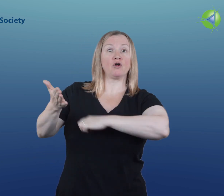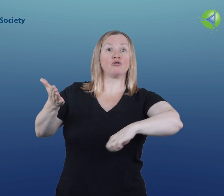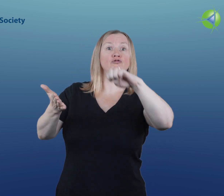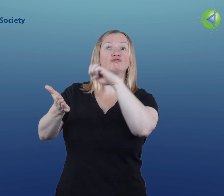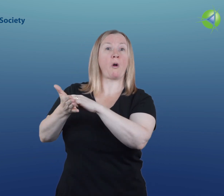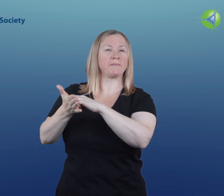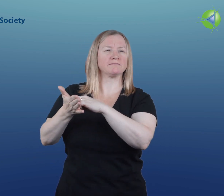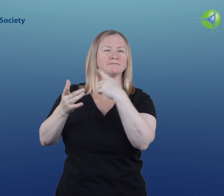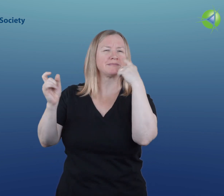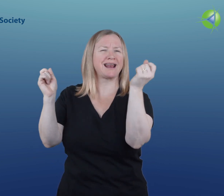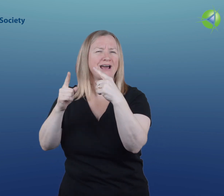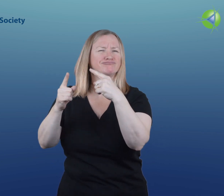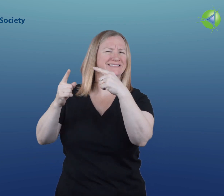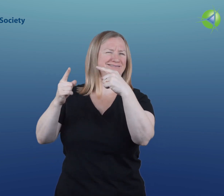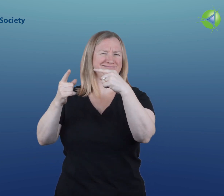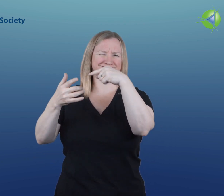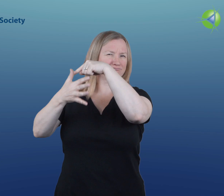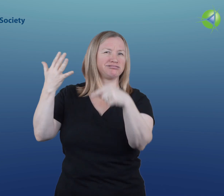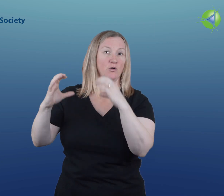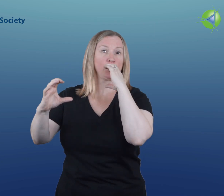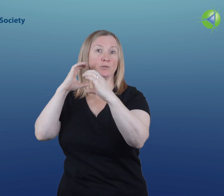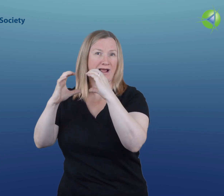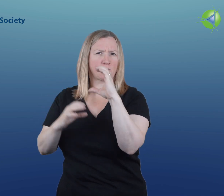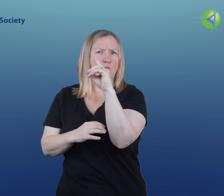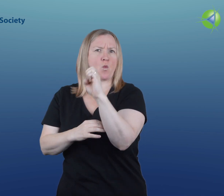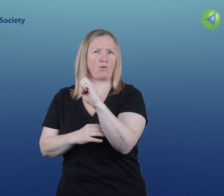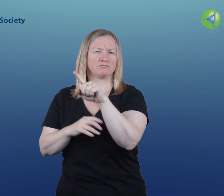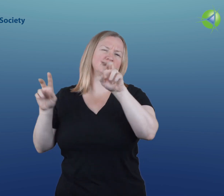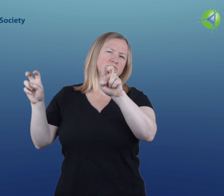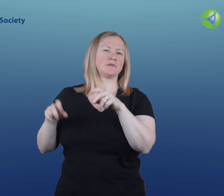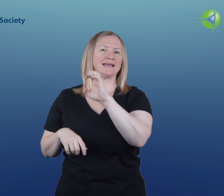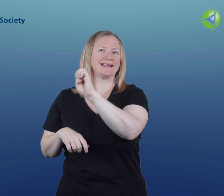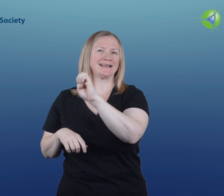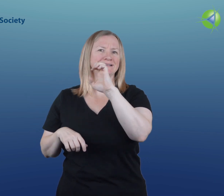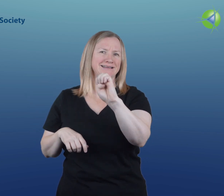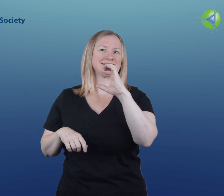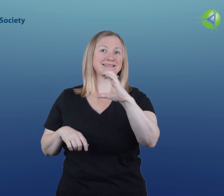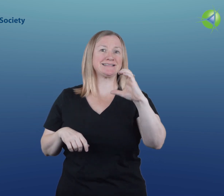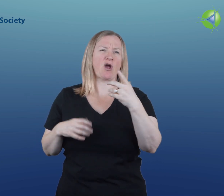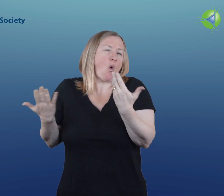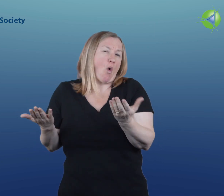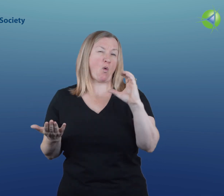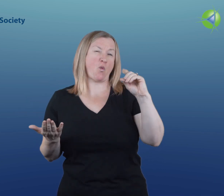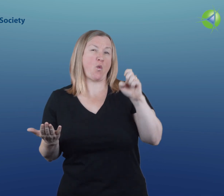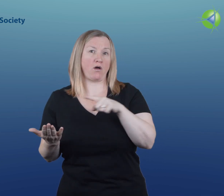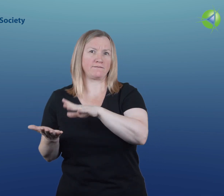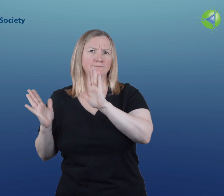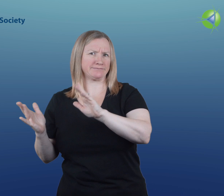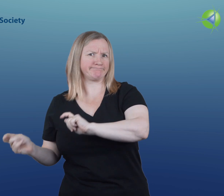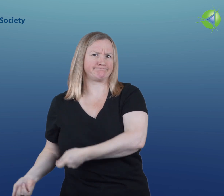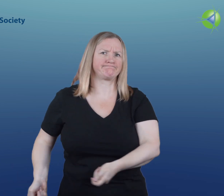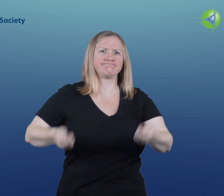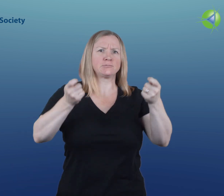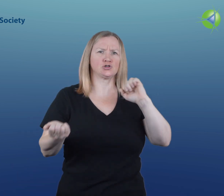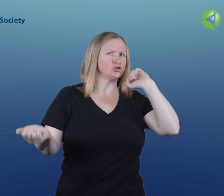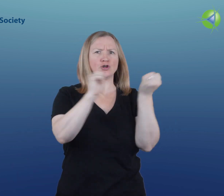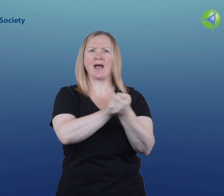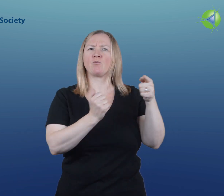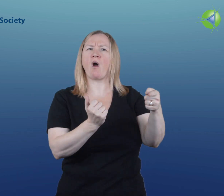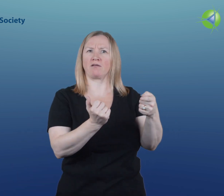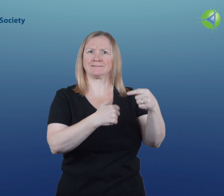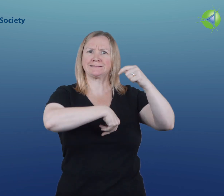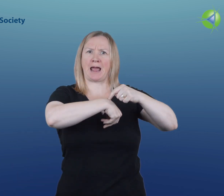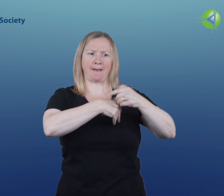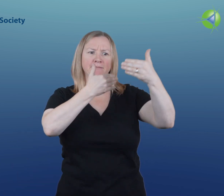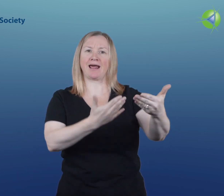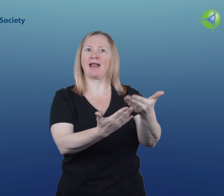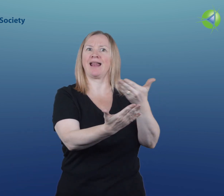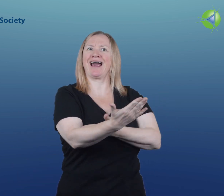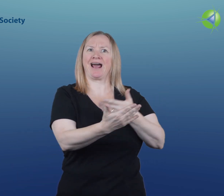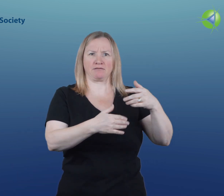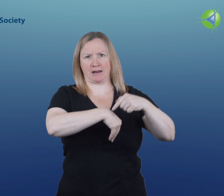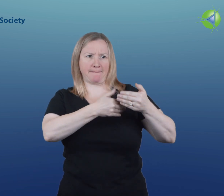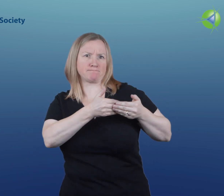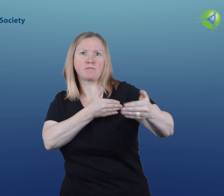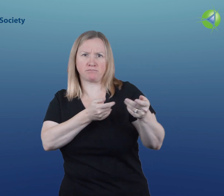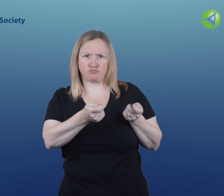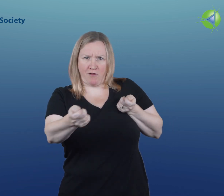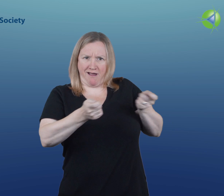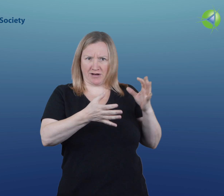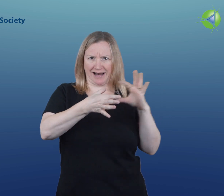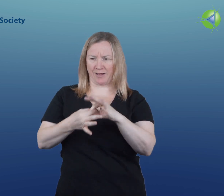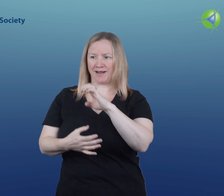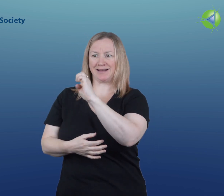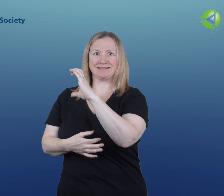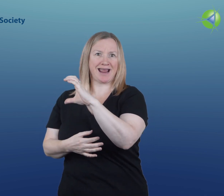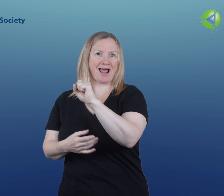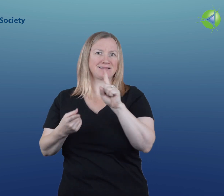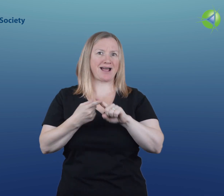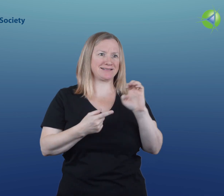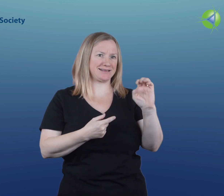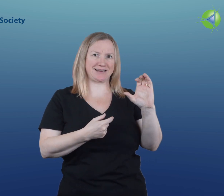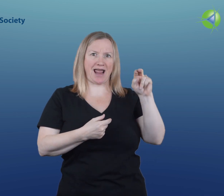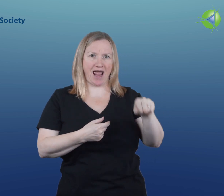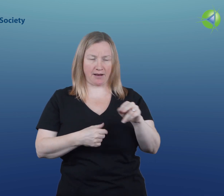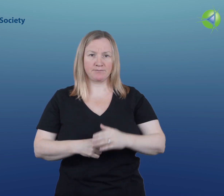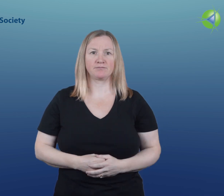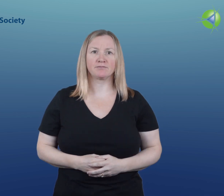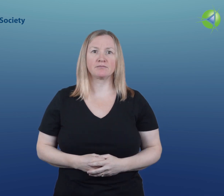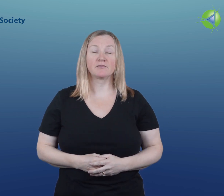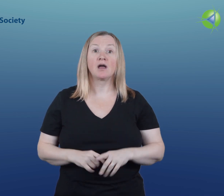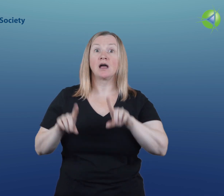The European Electronic Communications Code (EECC or the Code) brought a change to the legal framework governing ECS and ECN.